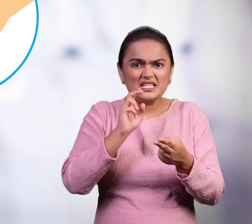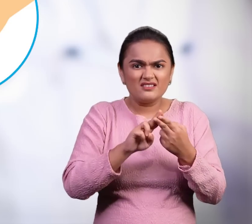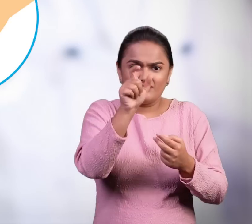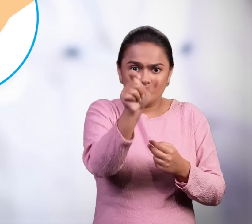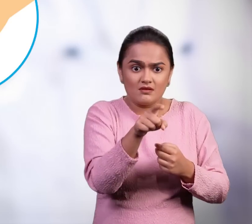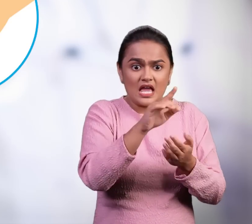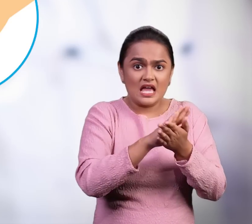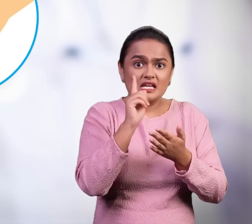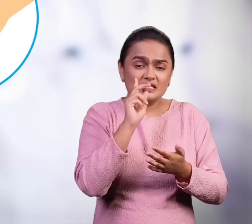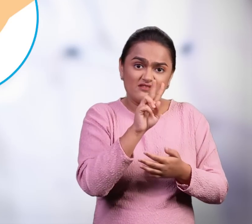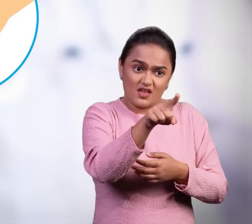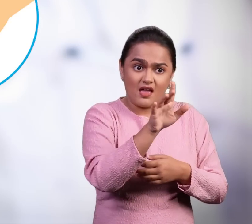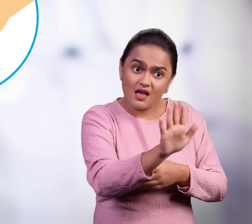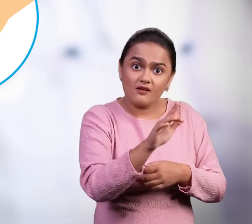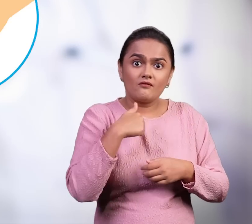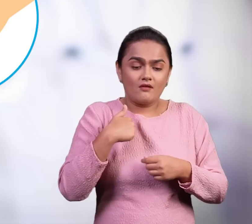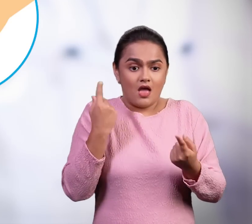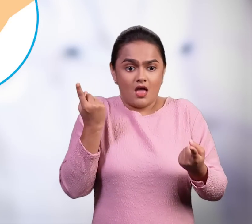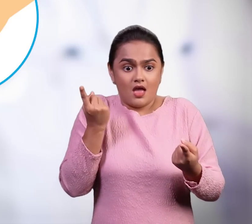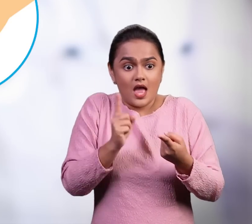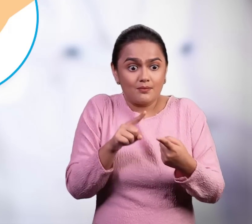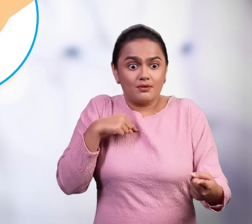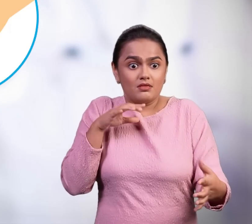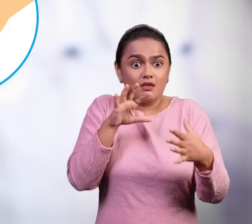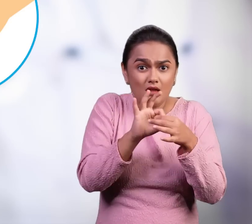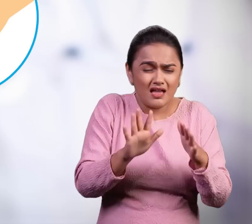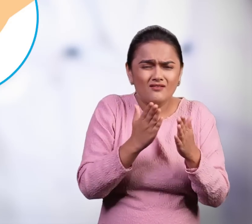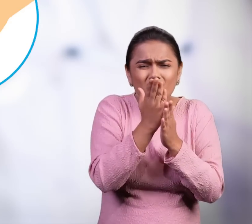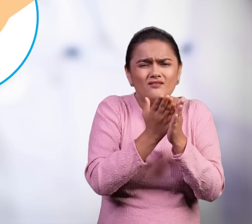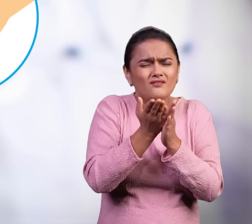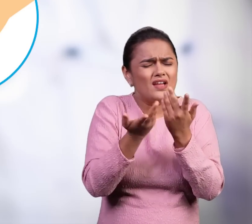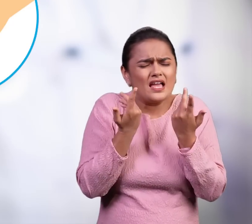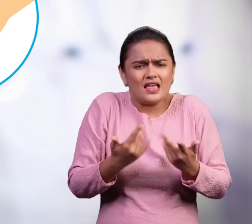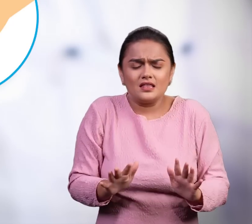if you come into contact with an HIV-positive person in any way.